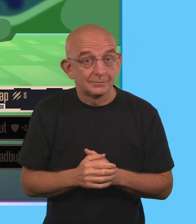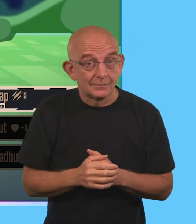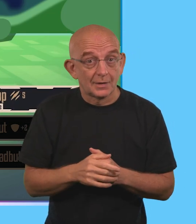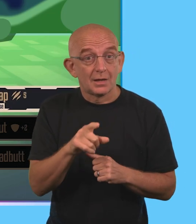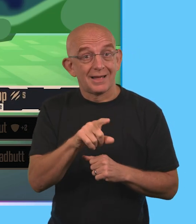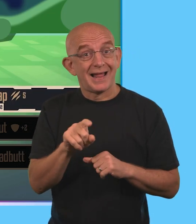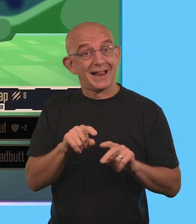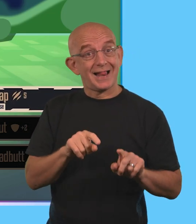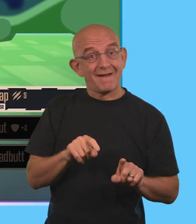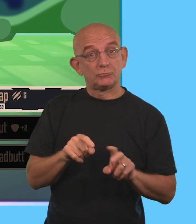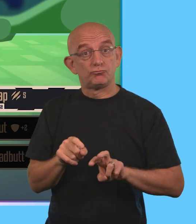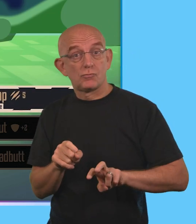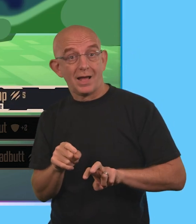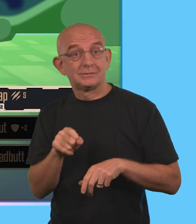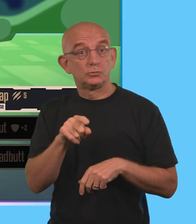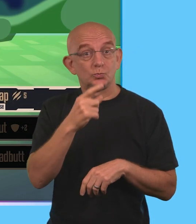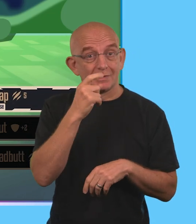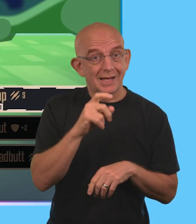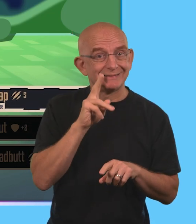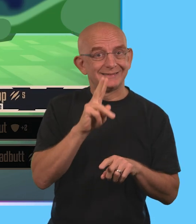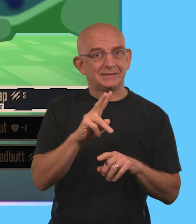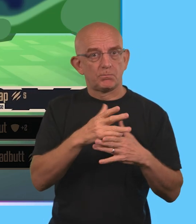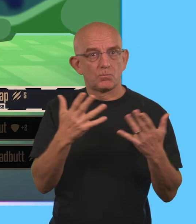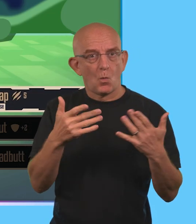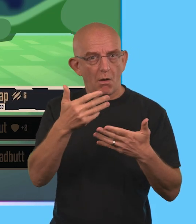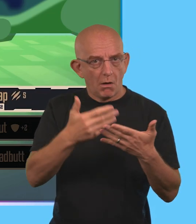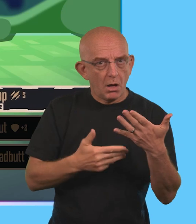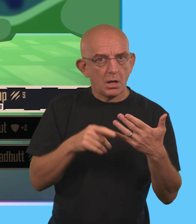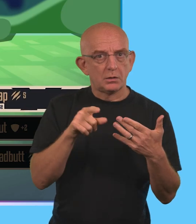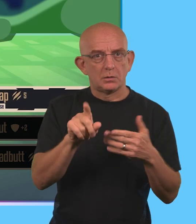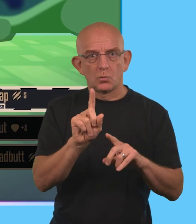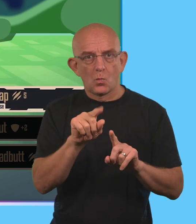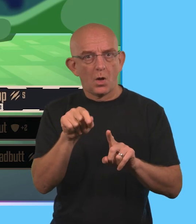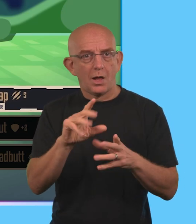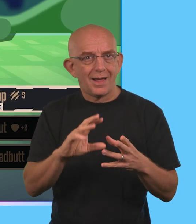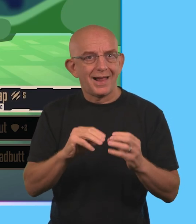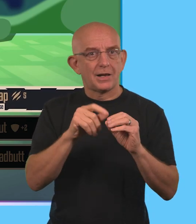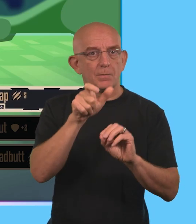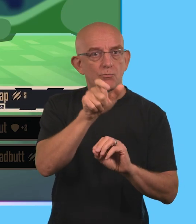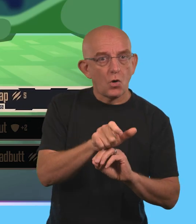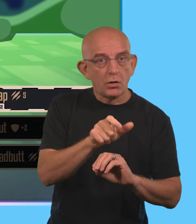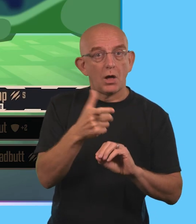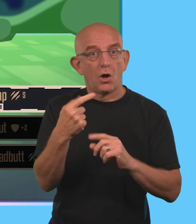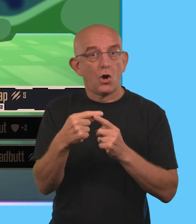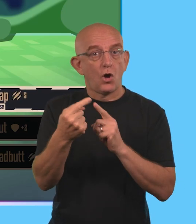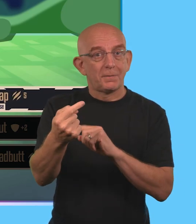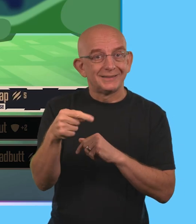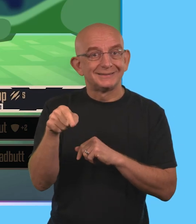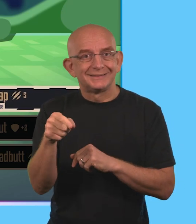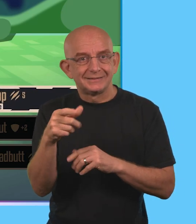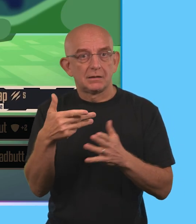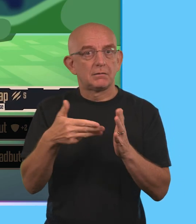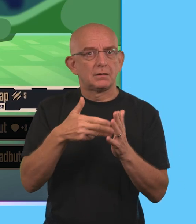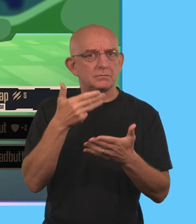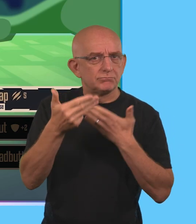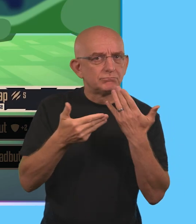By pressing left or right you can get immediate details over your animon or the opponent, including visual descriptions.